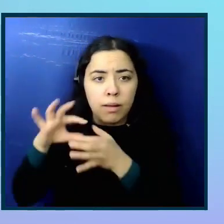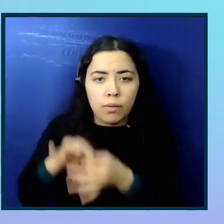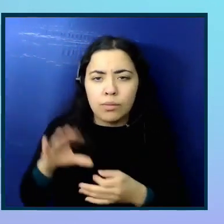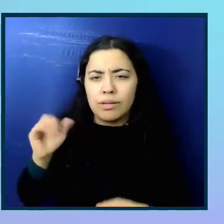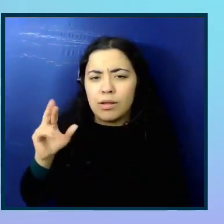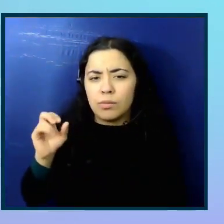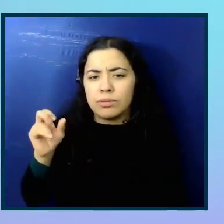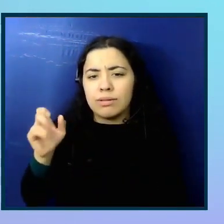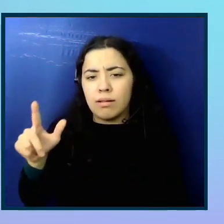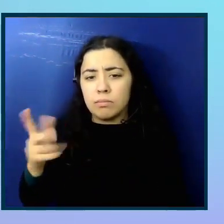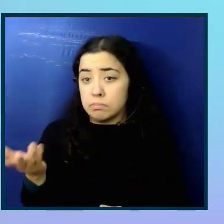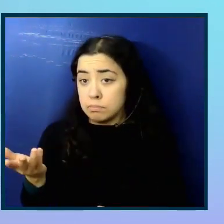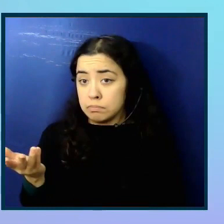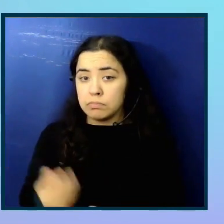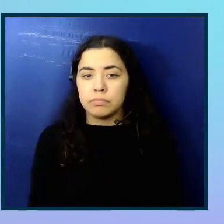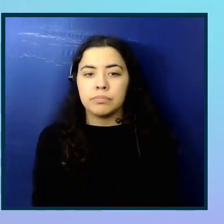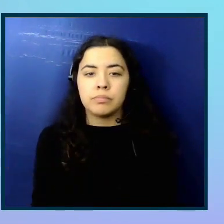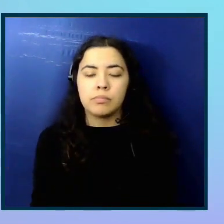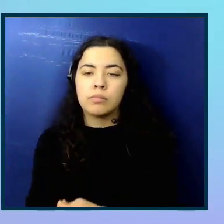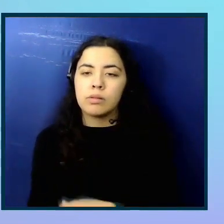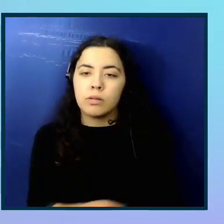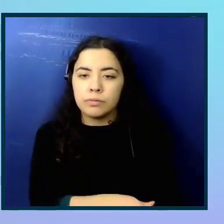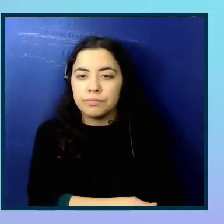I mean, so the first thing that for us,